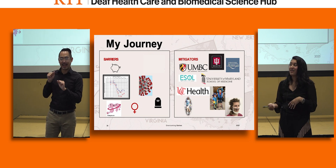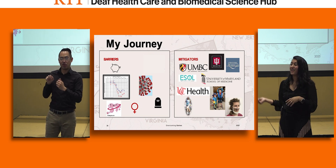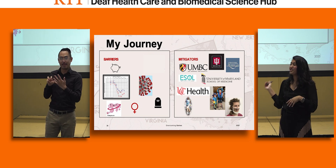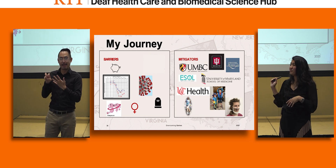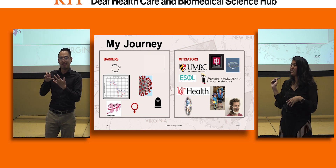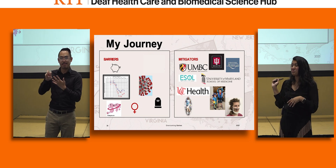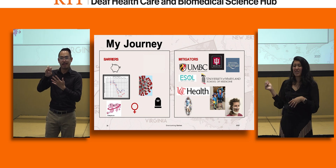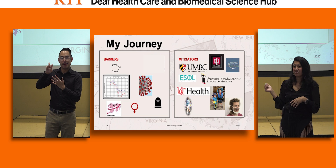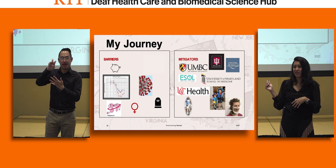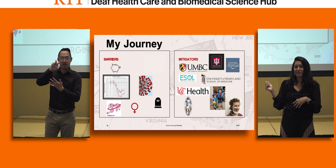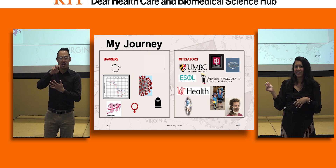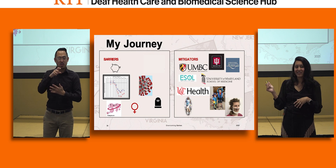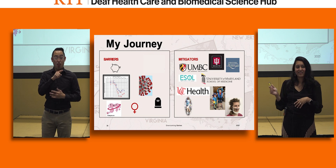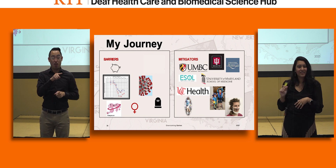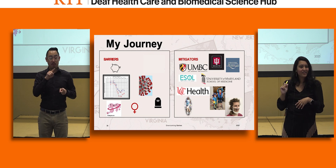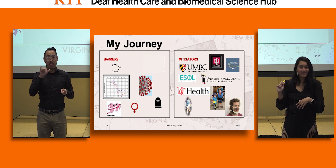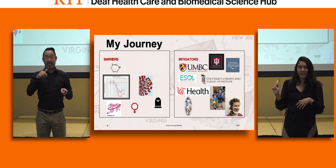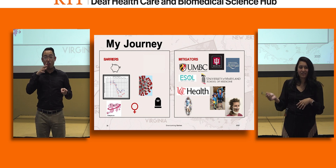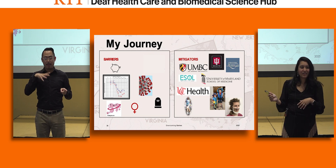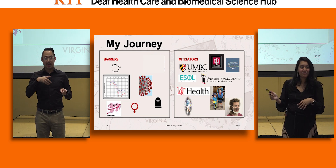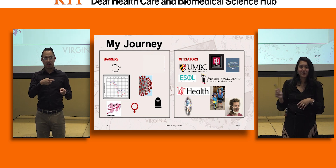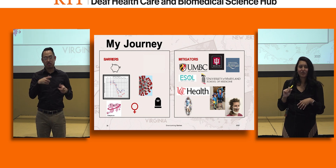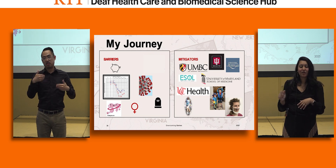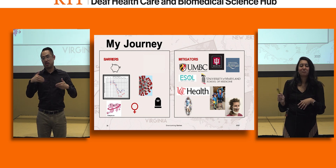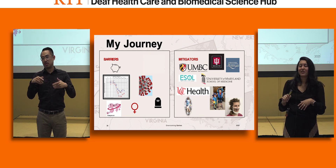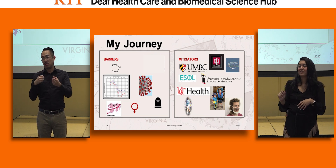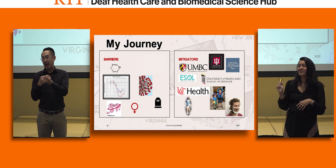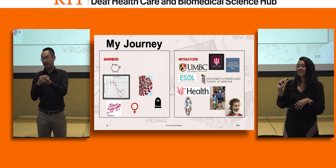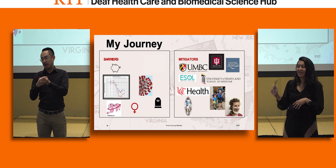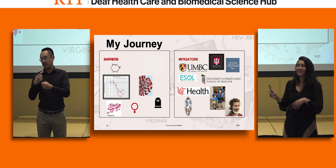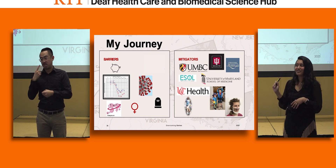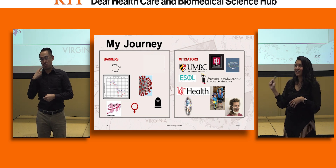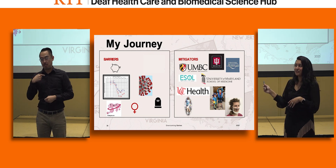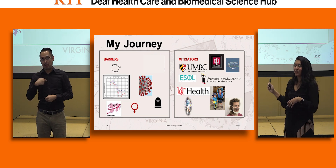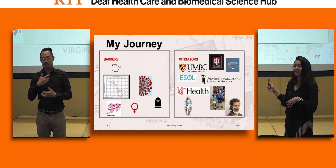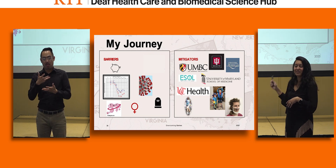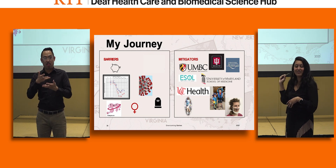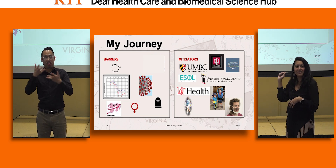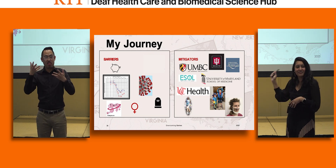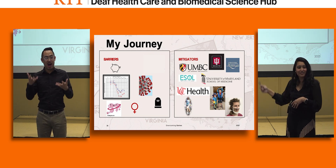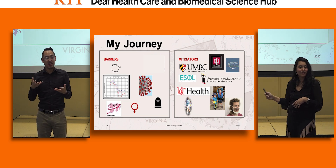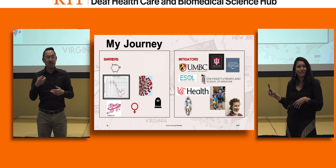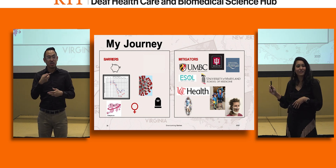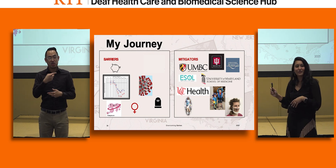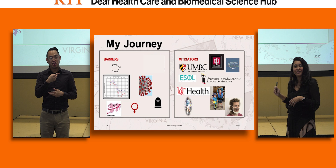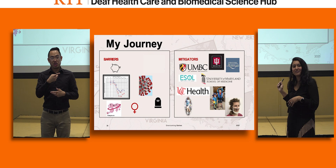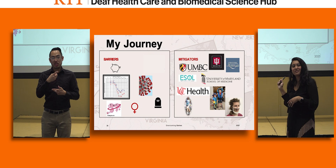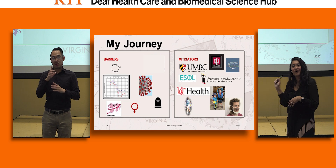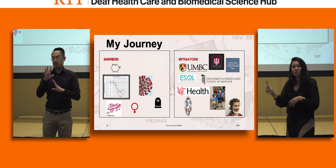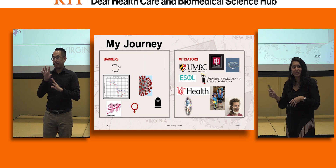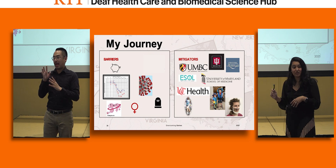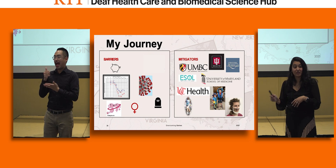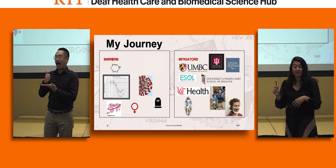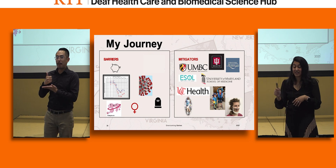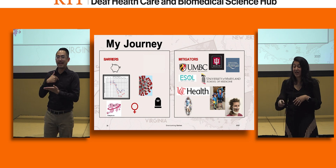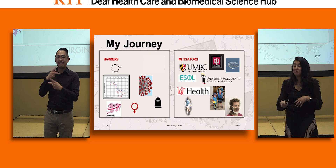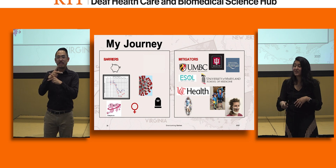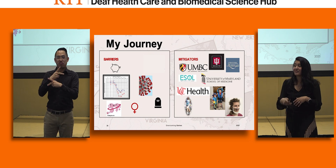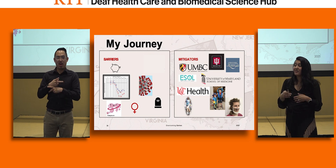And she was a major advocate, kind of gave me a carte blanche. "Yes, she can do all the things. These are the things we're going to do to help her adapt."